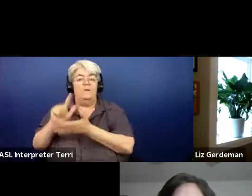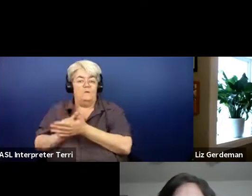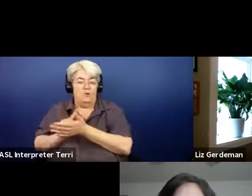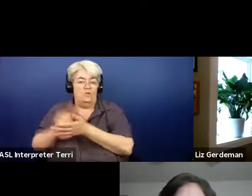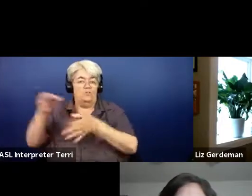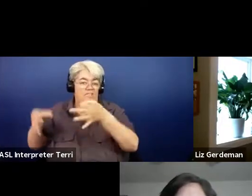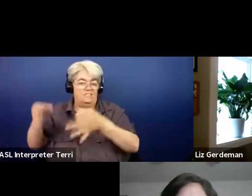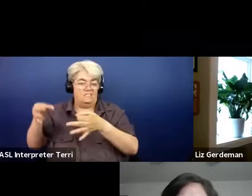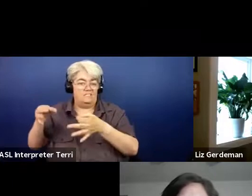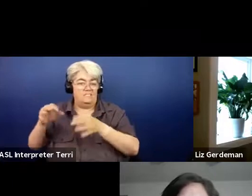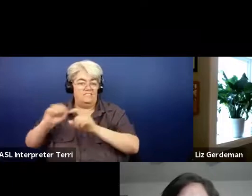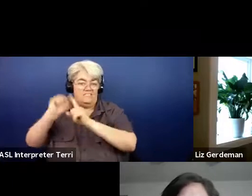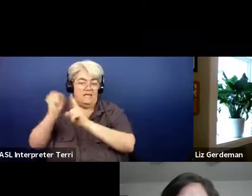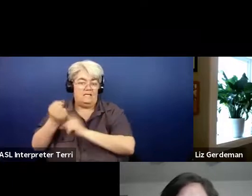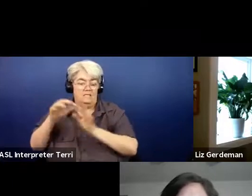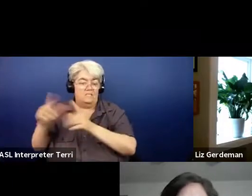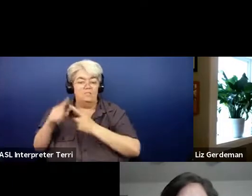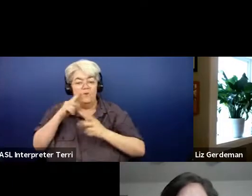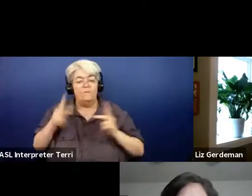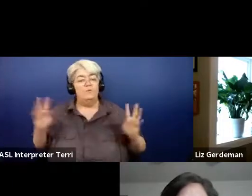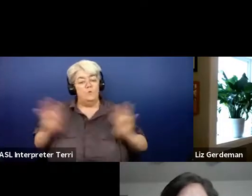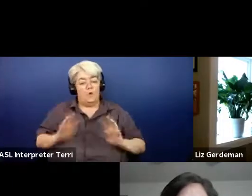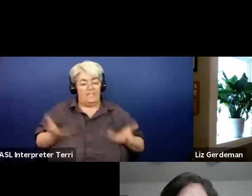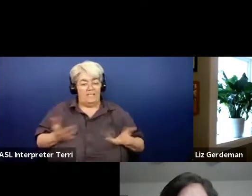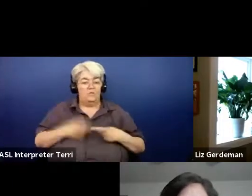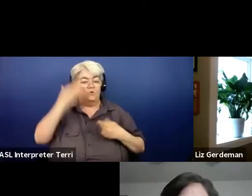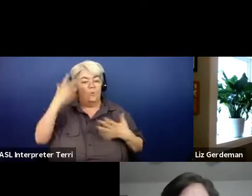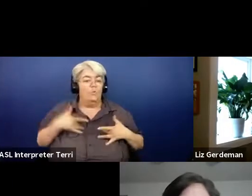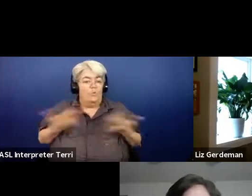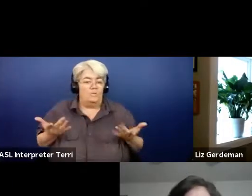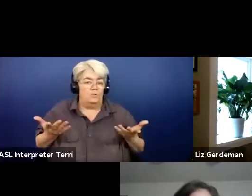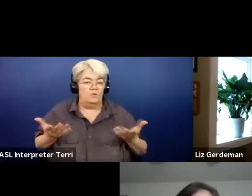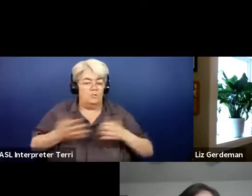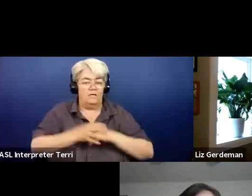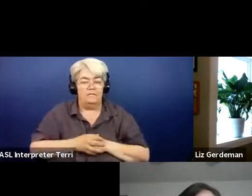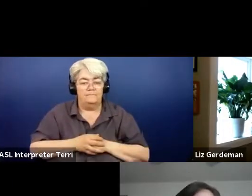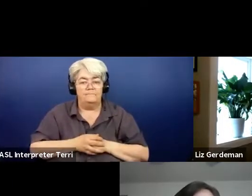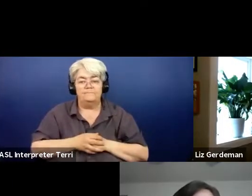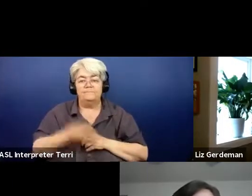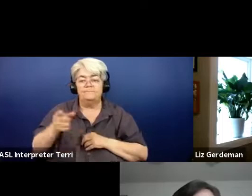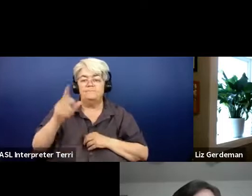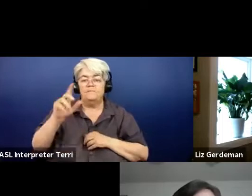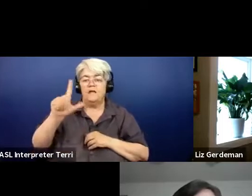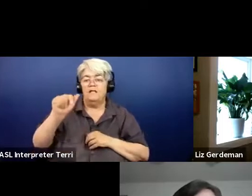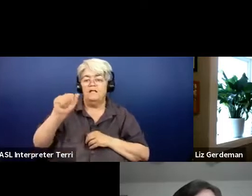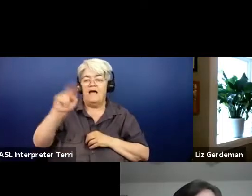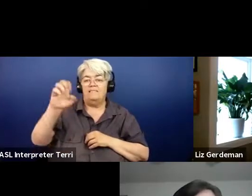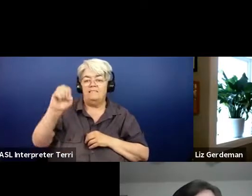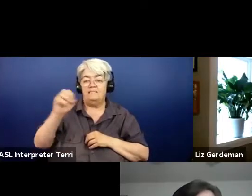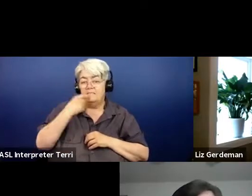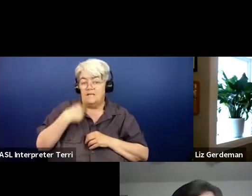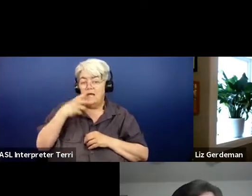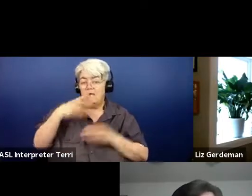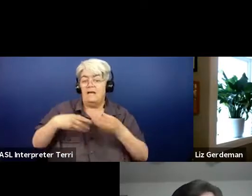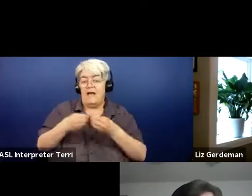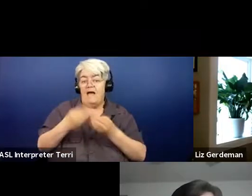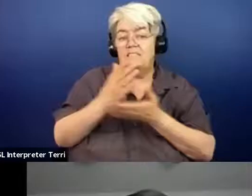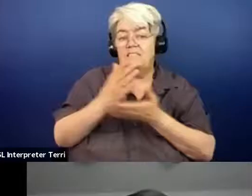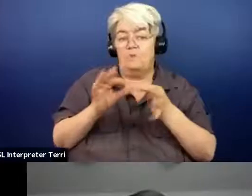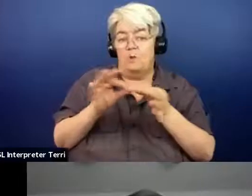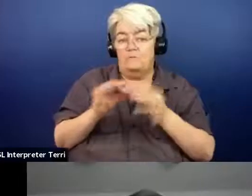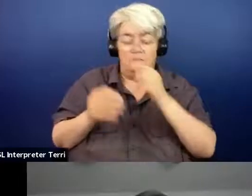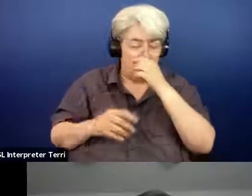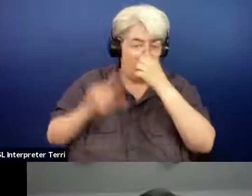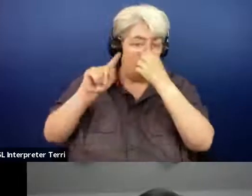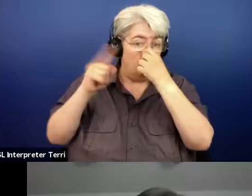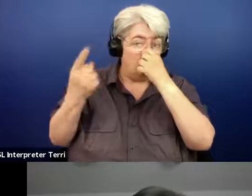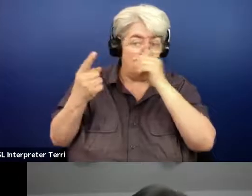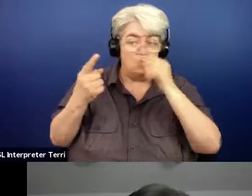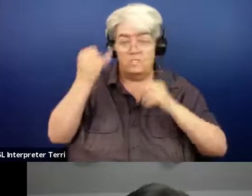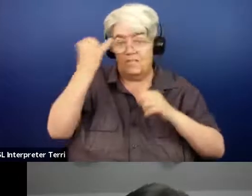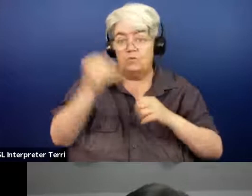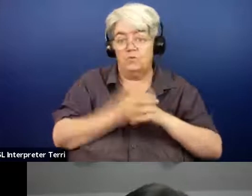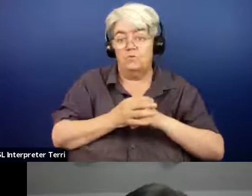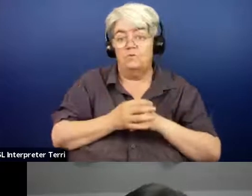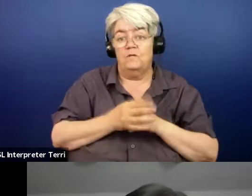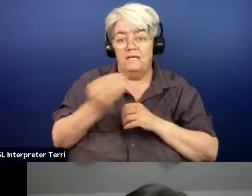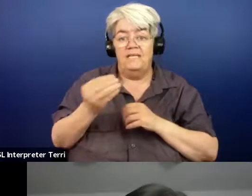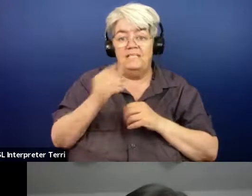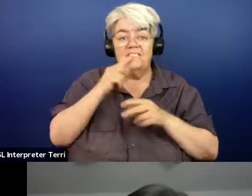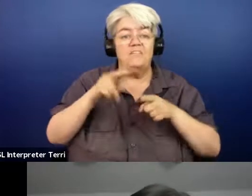I can make a few comments. I think the first comment is the vernacular that's used